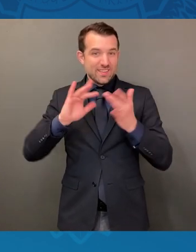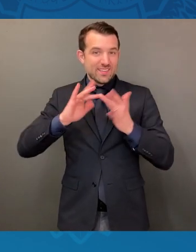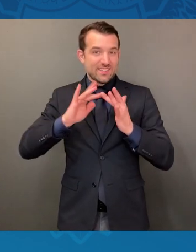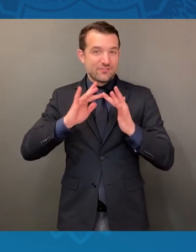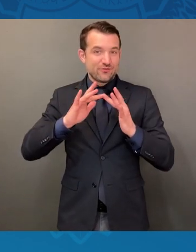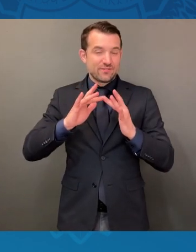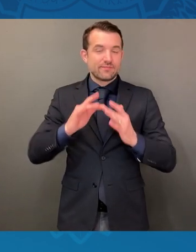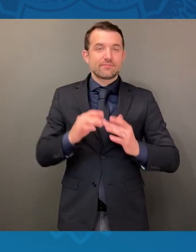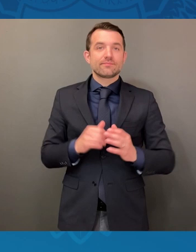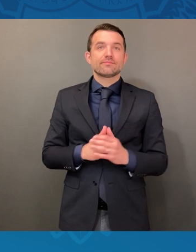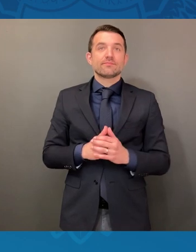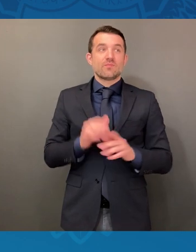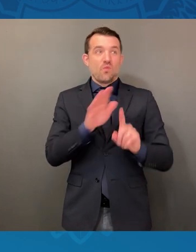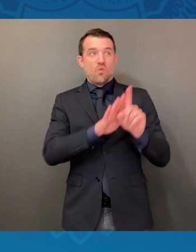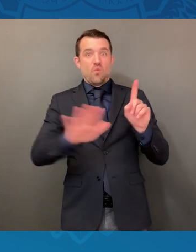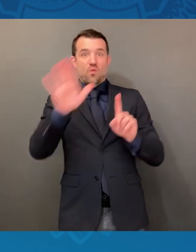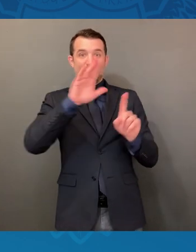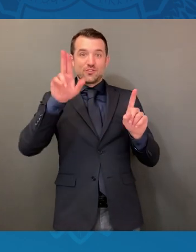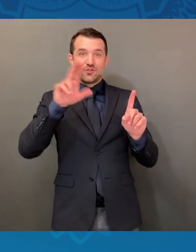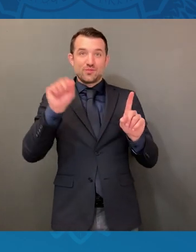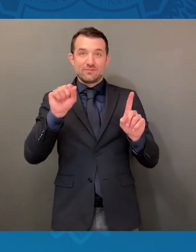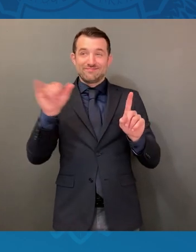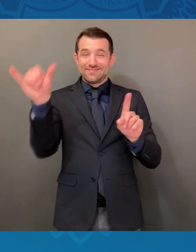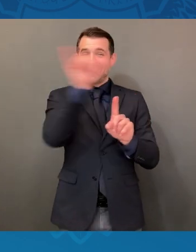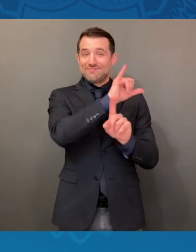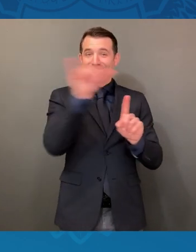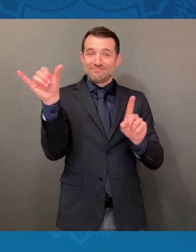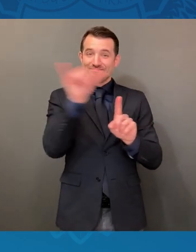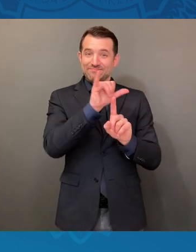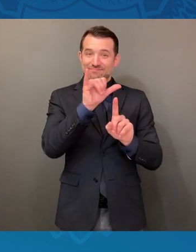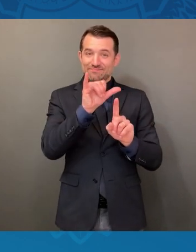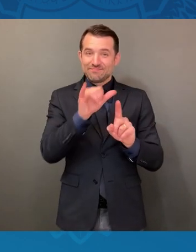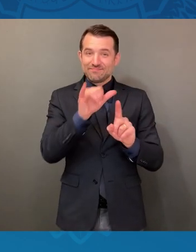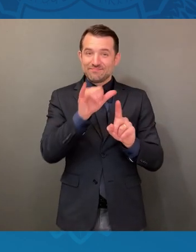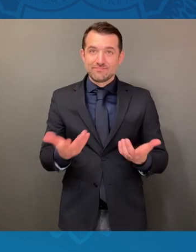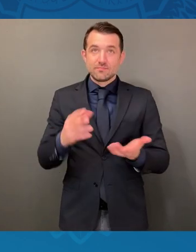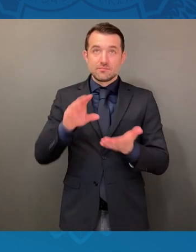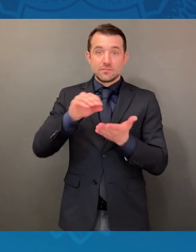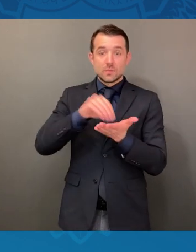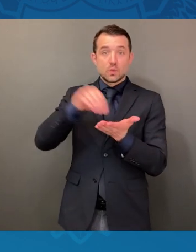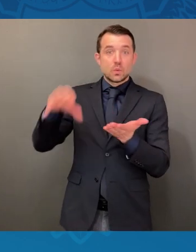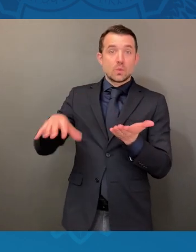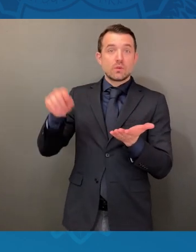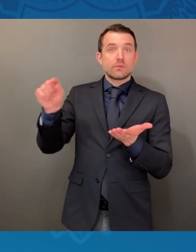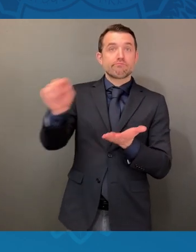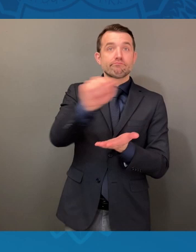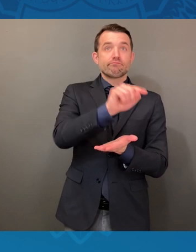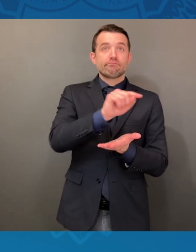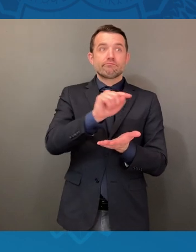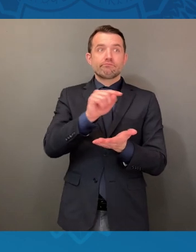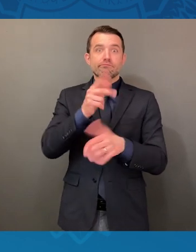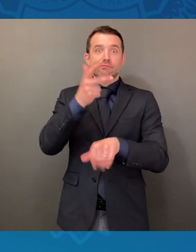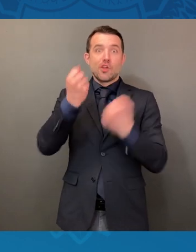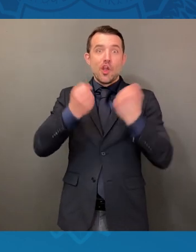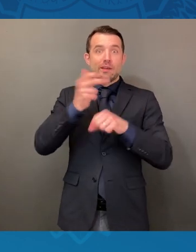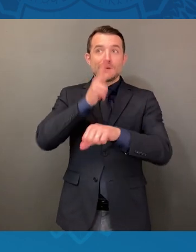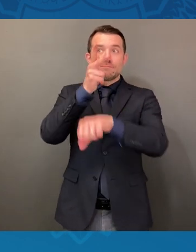That means students are sitting in fast food restaurant parking lots, doing their homework over public